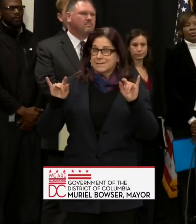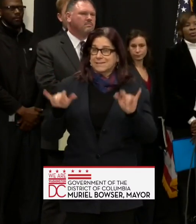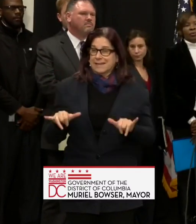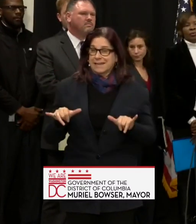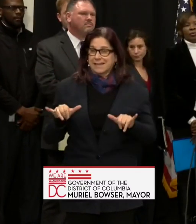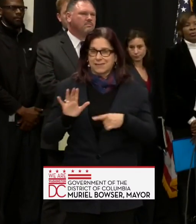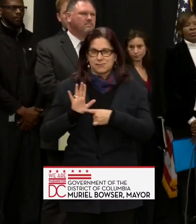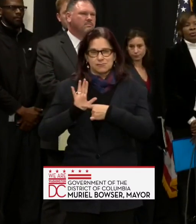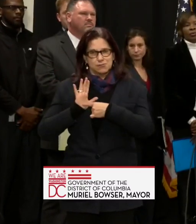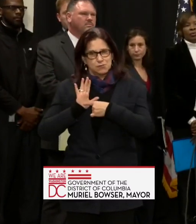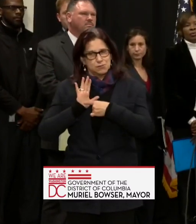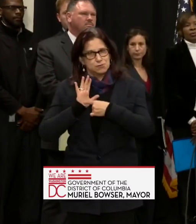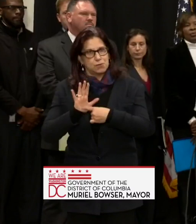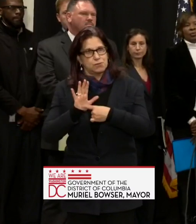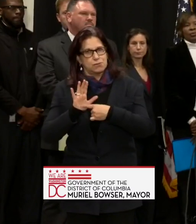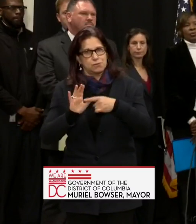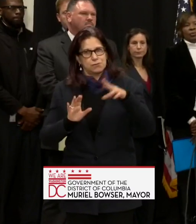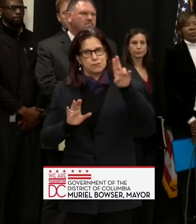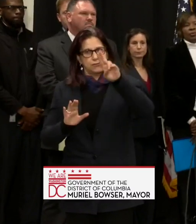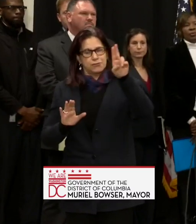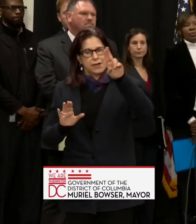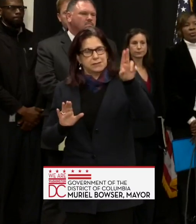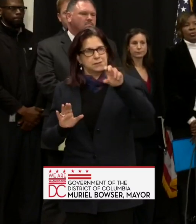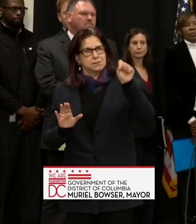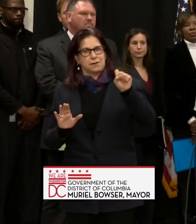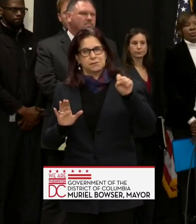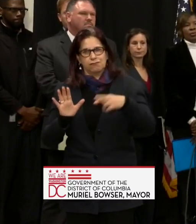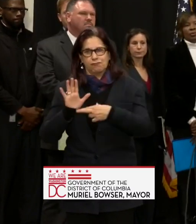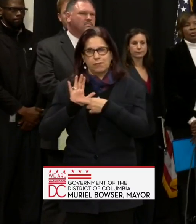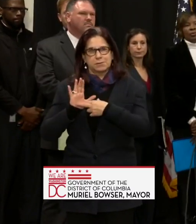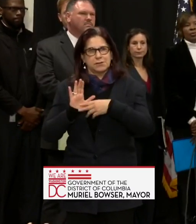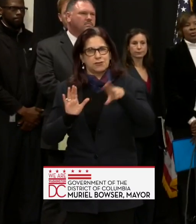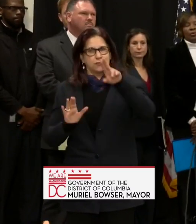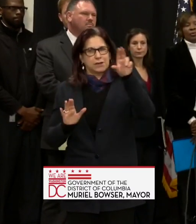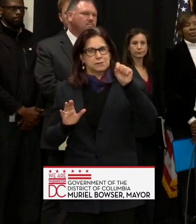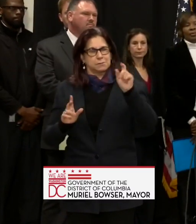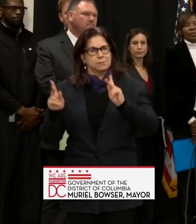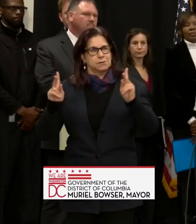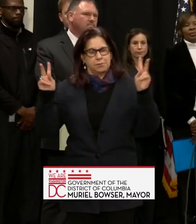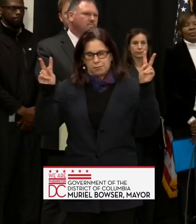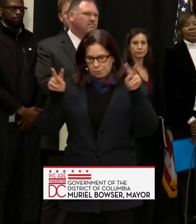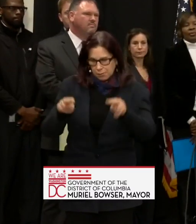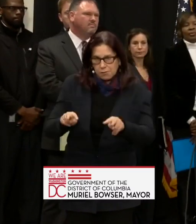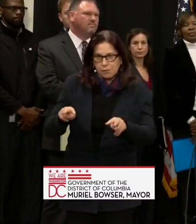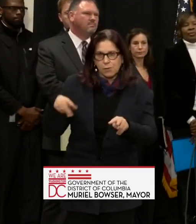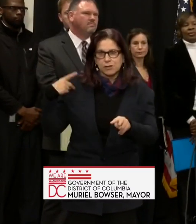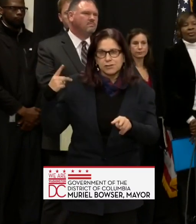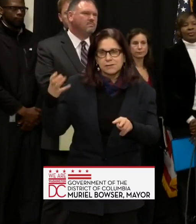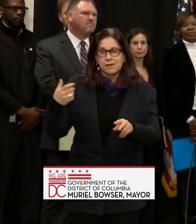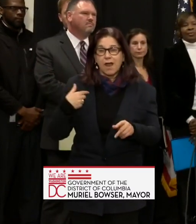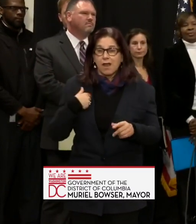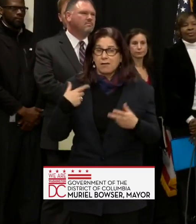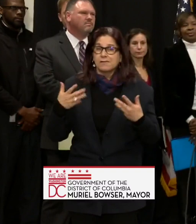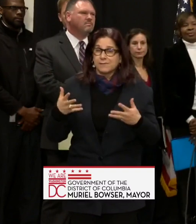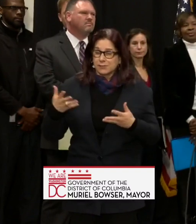FEDERAL WASHINGTON WILL BE ON DISPLAY BUT WE INVITE THE MANY VISITORS TO WASHINGTON TO SEE OUR NEIGHBORHOODS, SUPPORT OUR